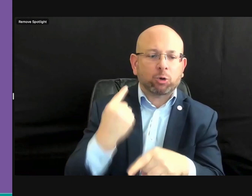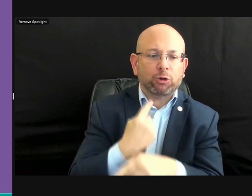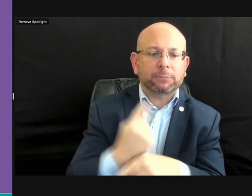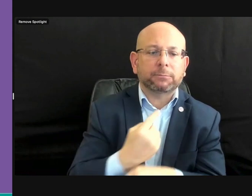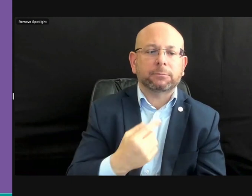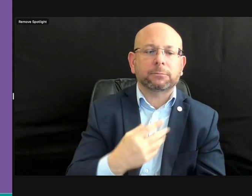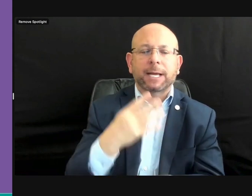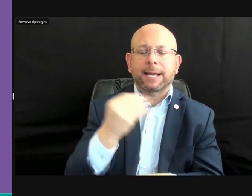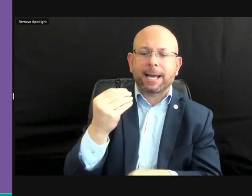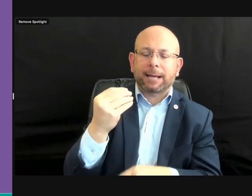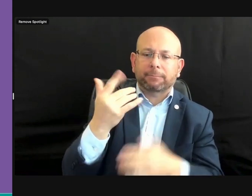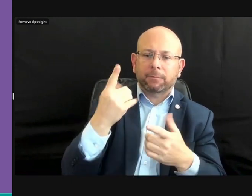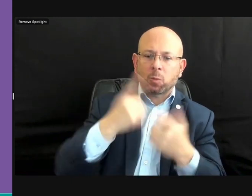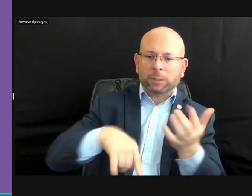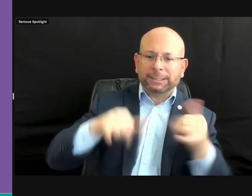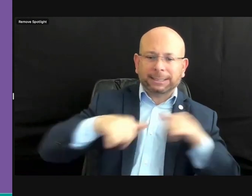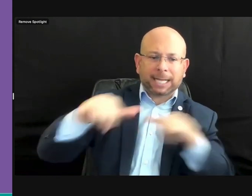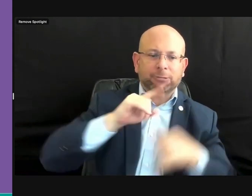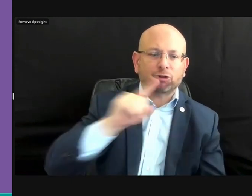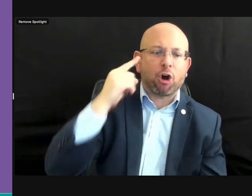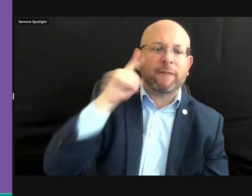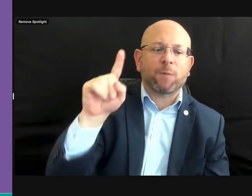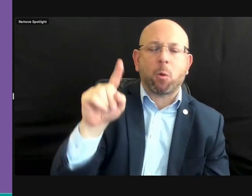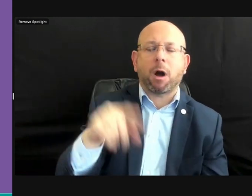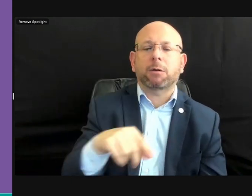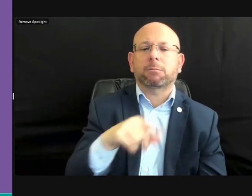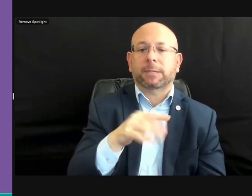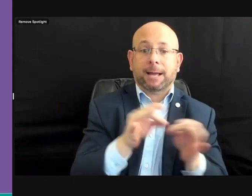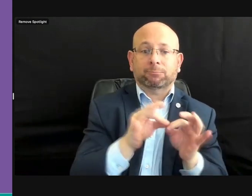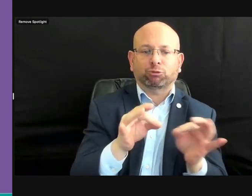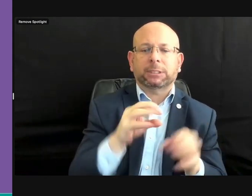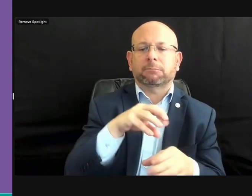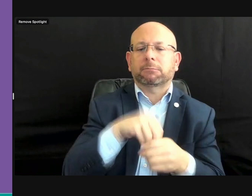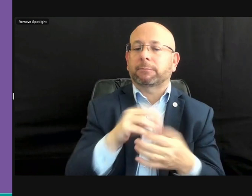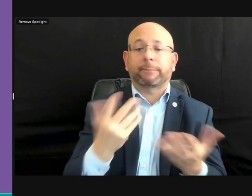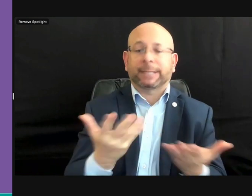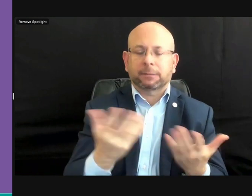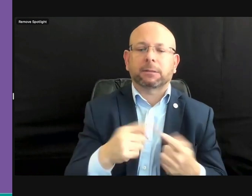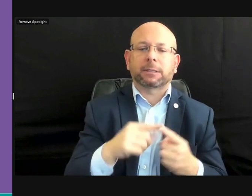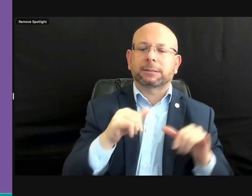accuracy and sets standards that synchronicity must be maintained.